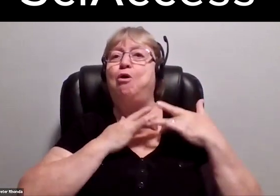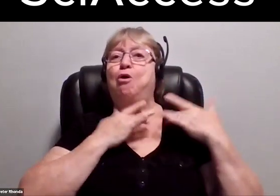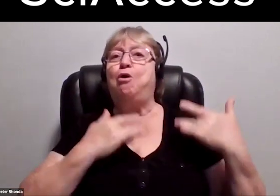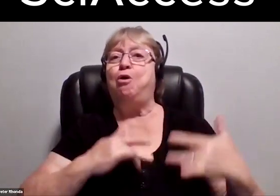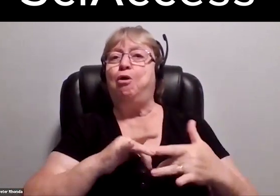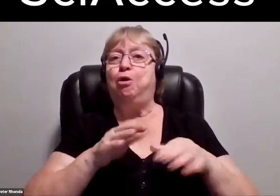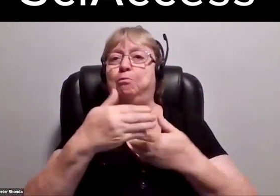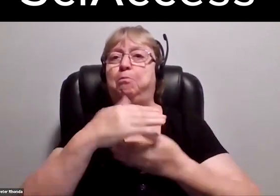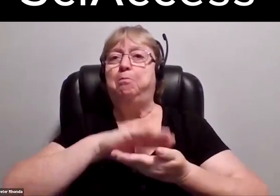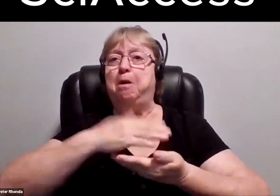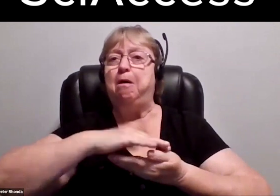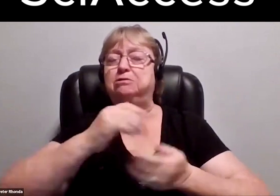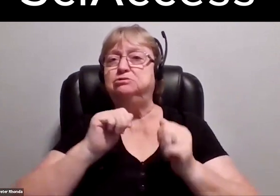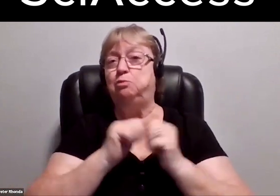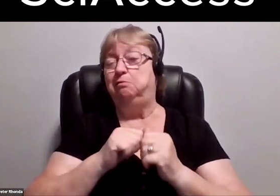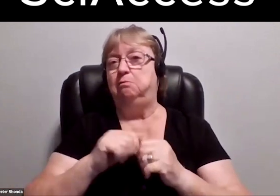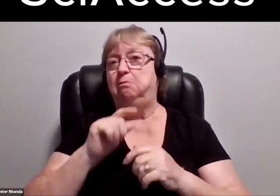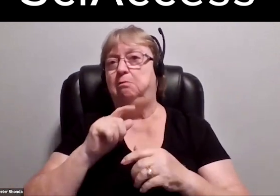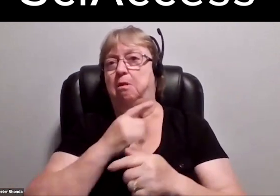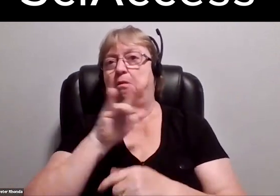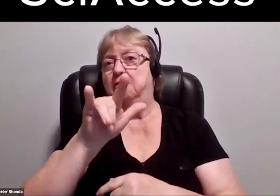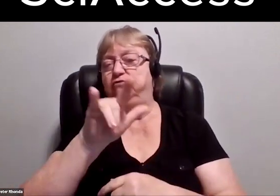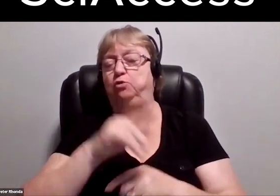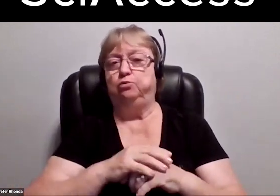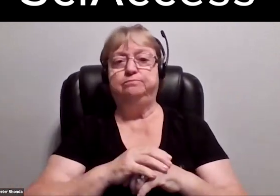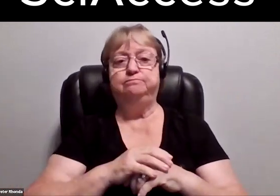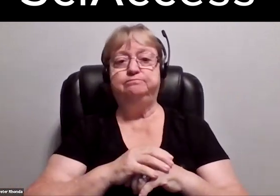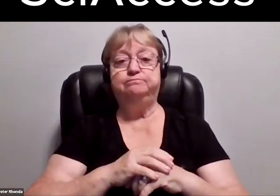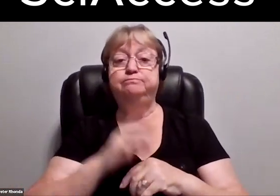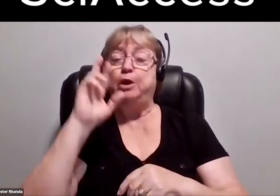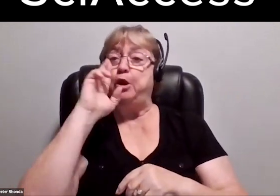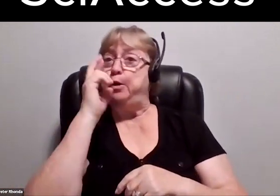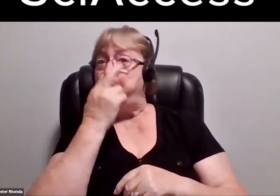a rose, a race car, and an image of a little dog.